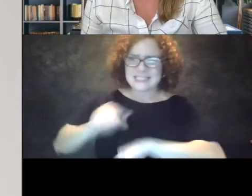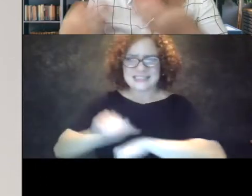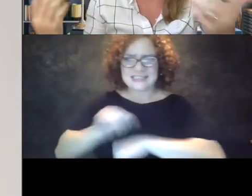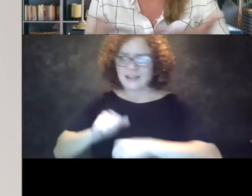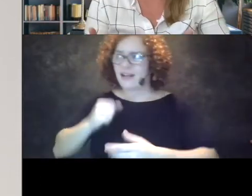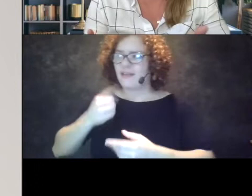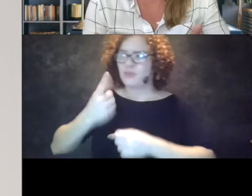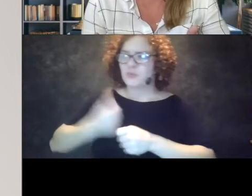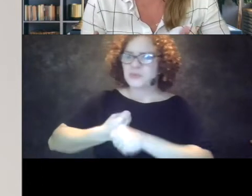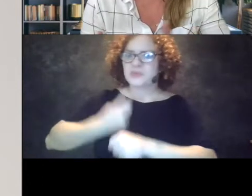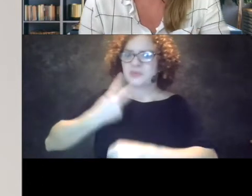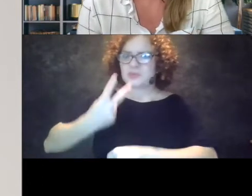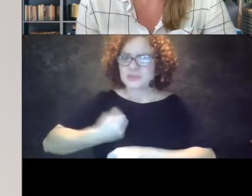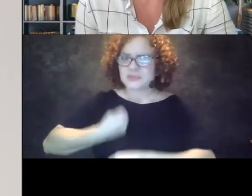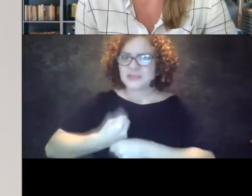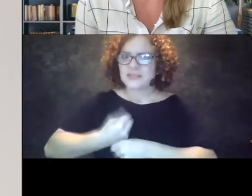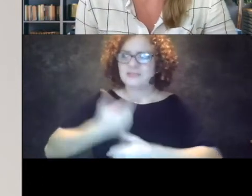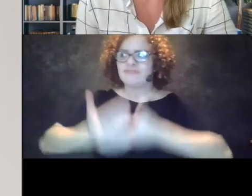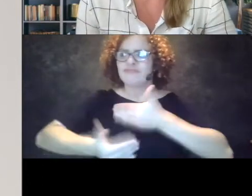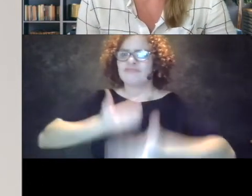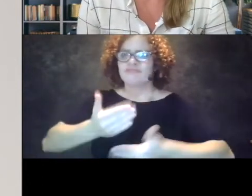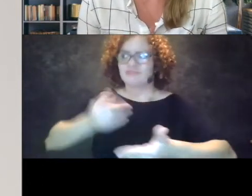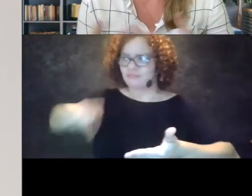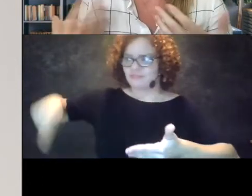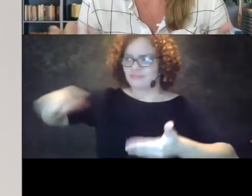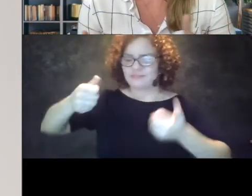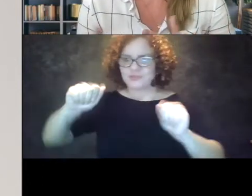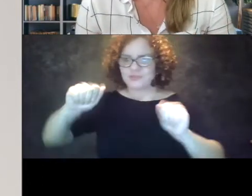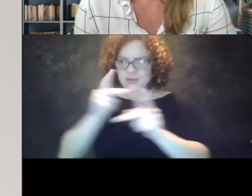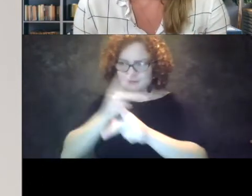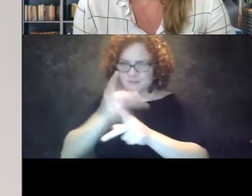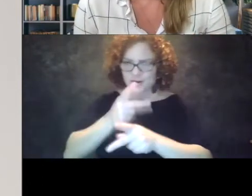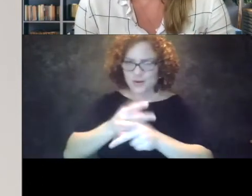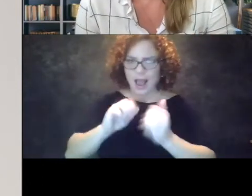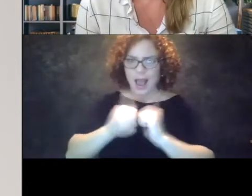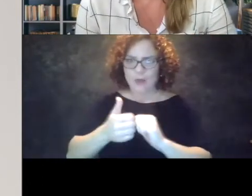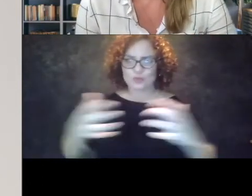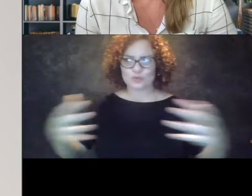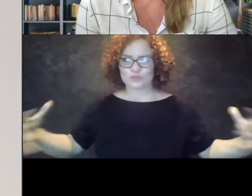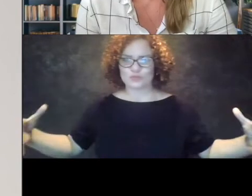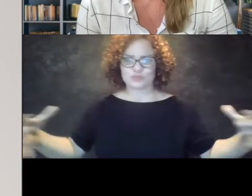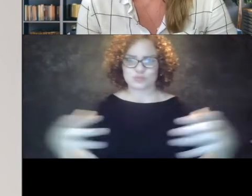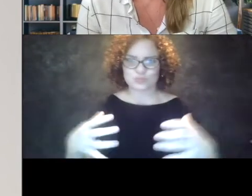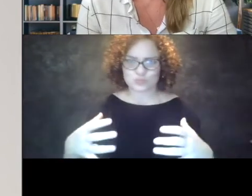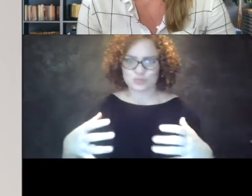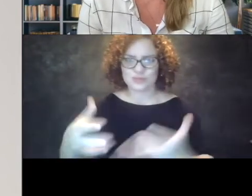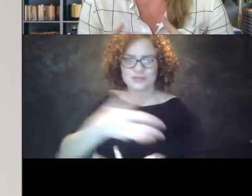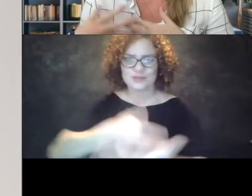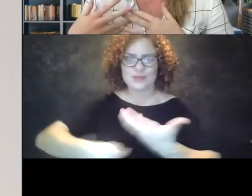started figuring out, you know, a more inclusive practices and, and then it just really became